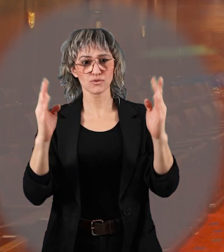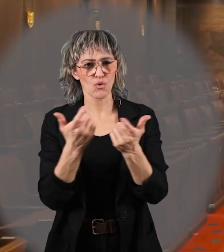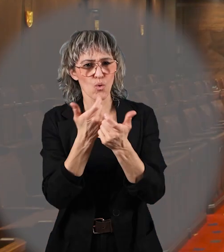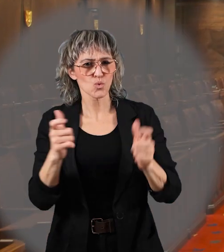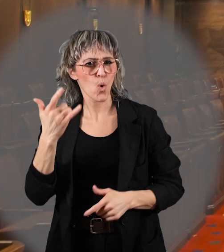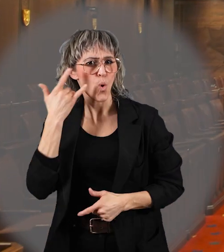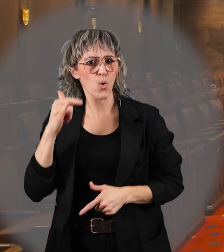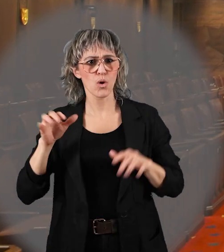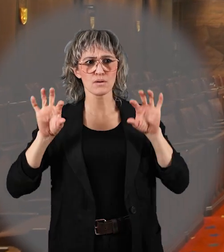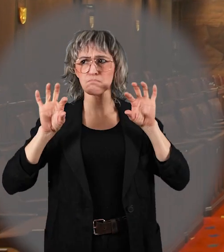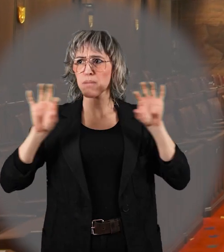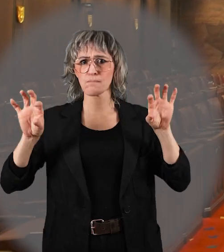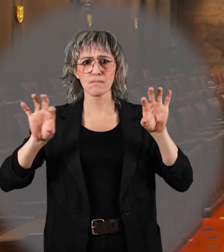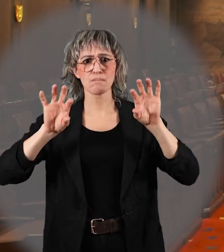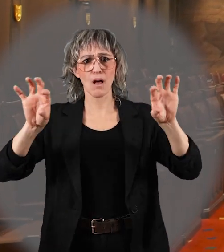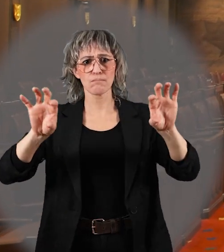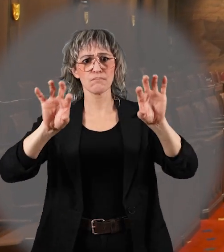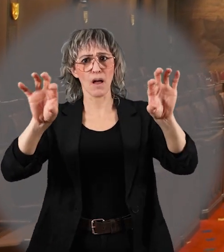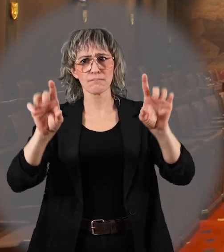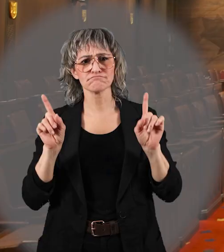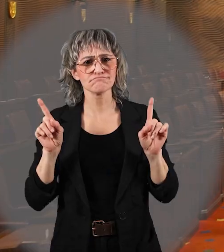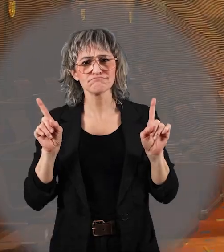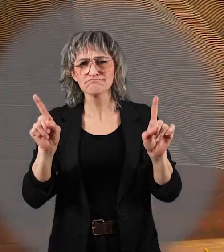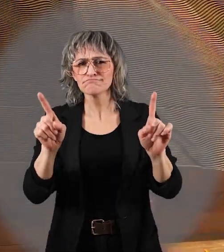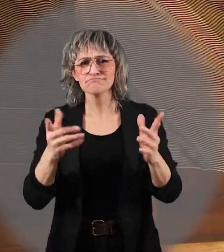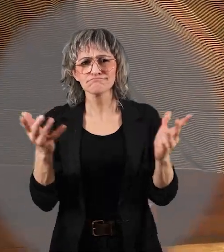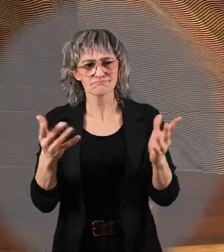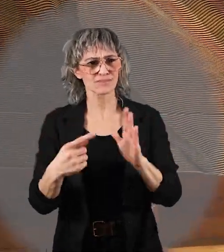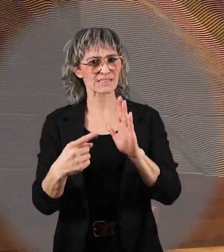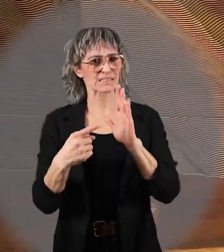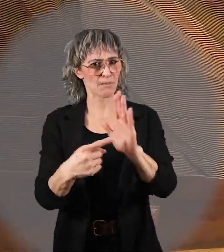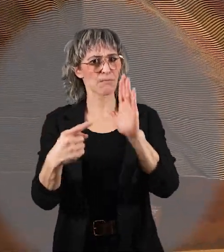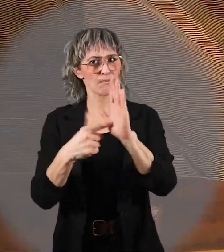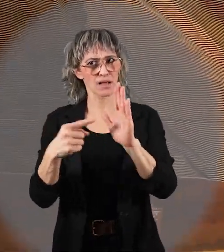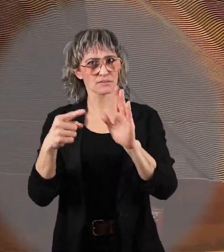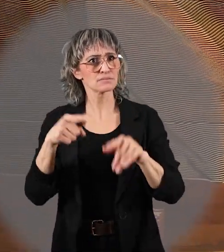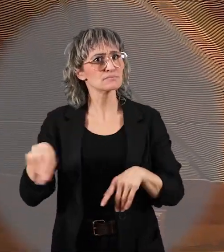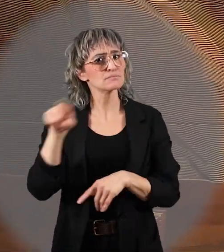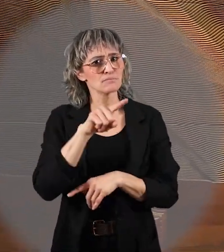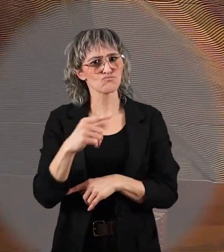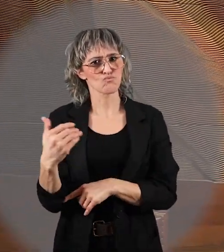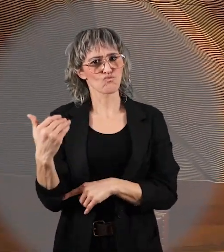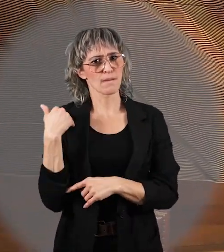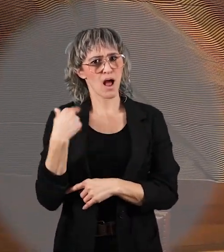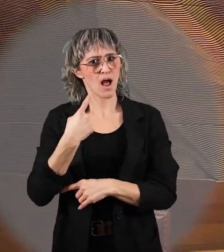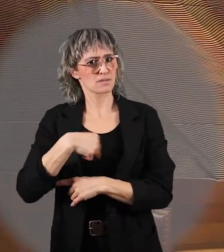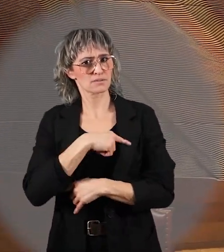At the front of the chamber are two carved Canadian flags. Their shape and contour give them a sense of movement,